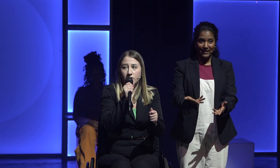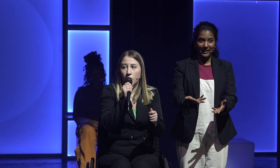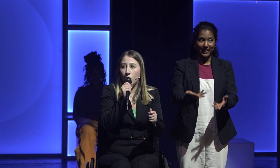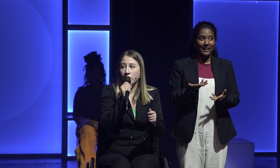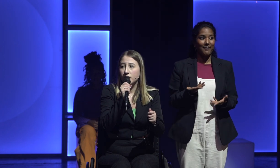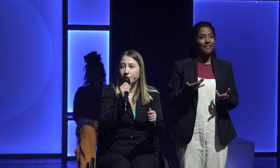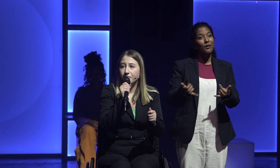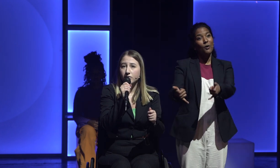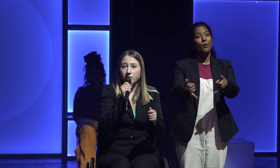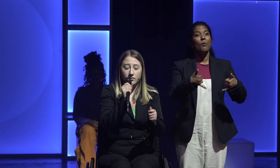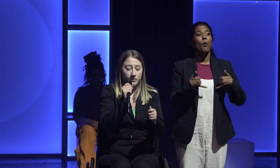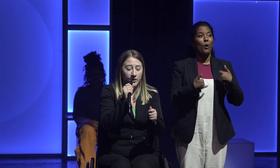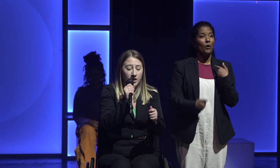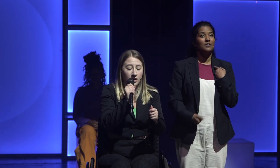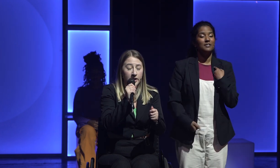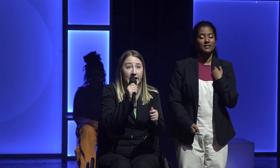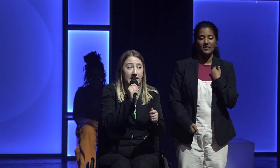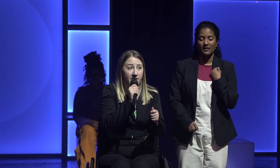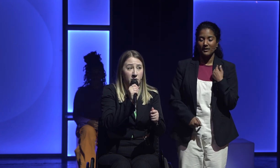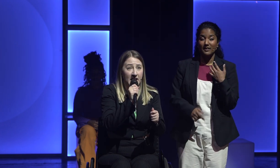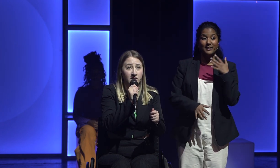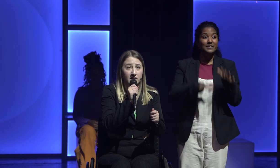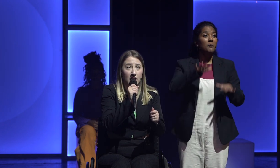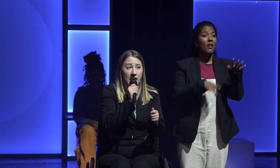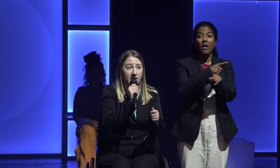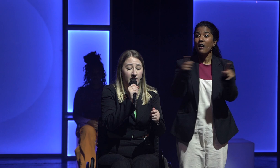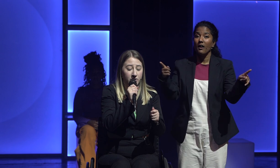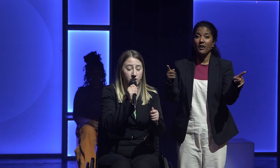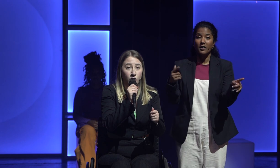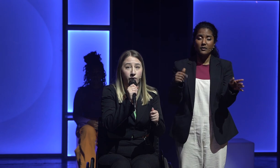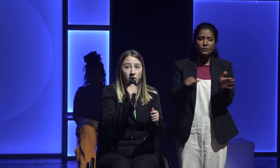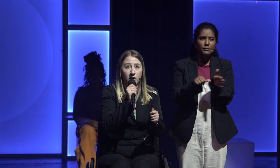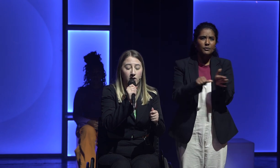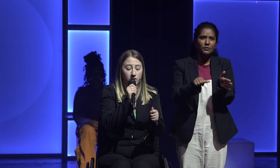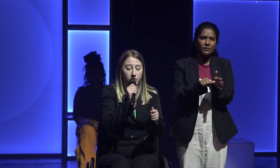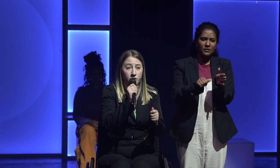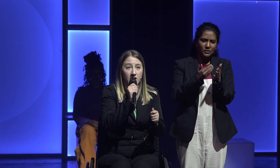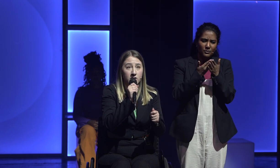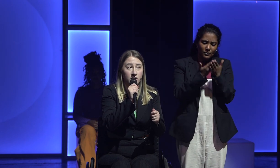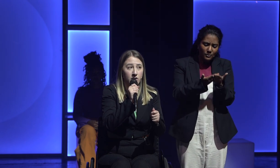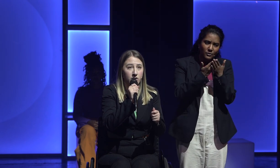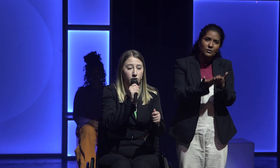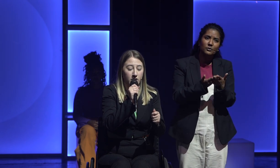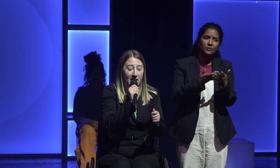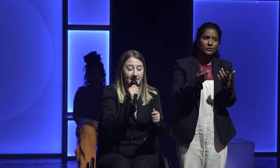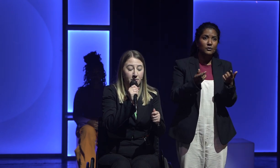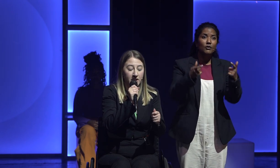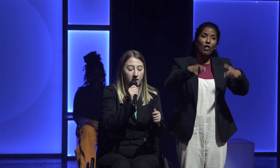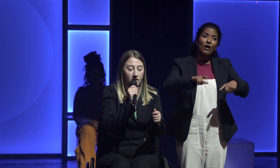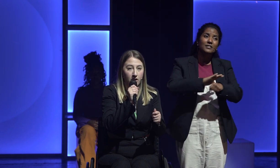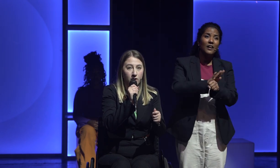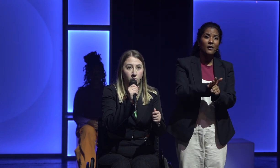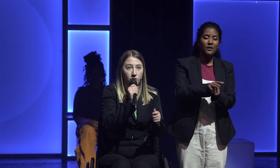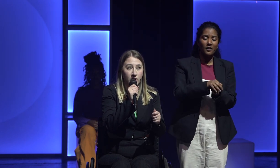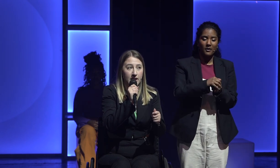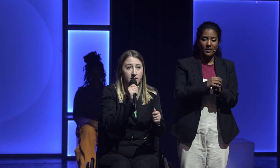award. Like everyone else, I found it tough studying during the pandemic but